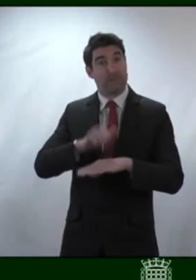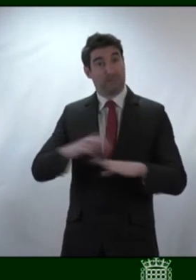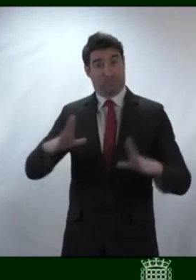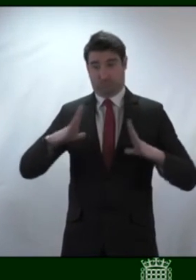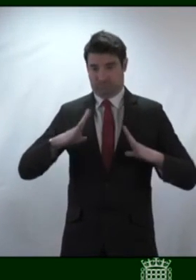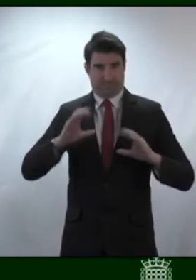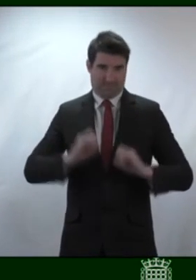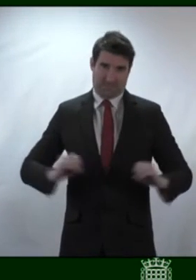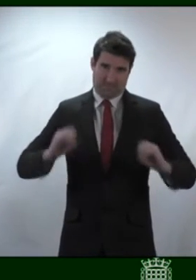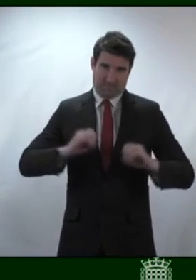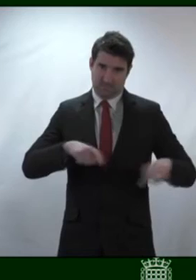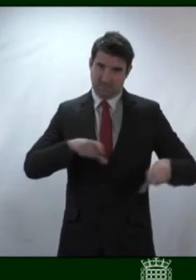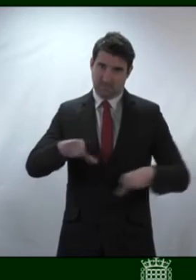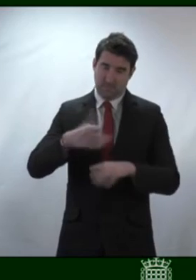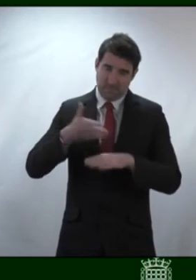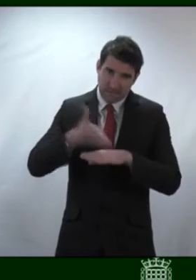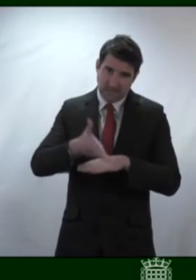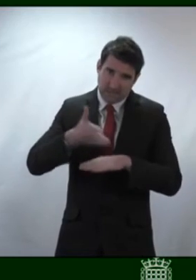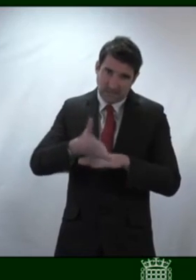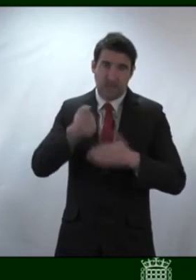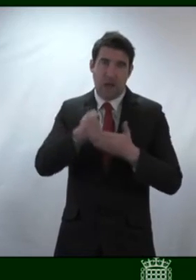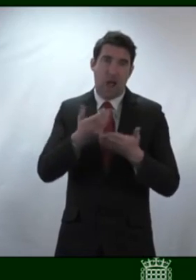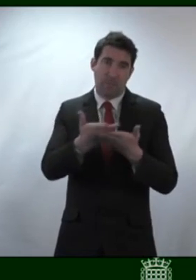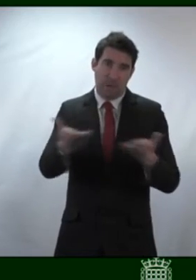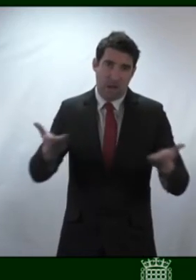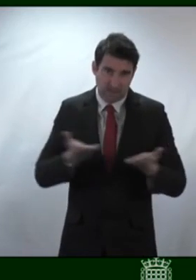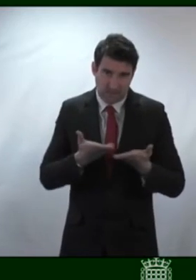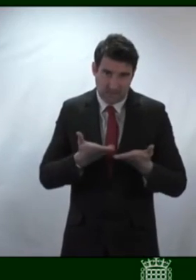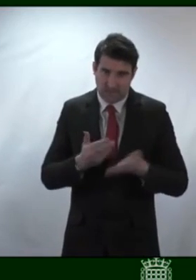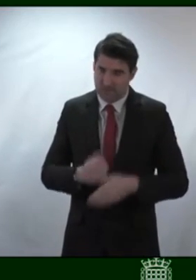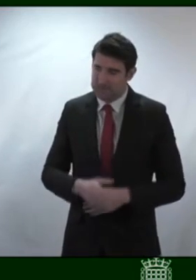colleagues and others. In addition to my duties in this House, I shall have further